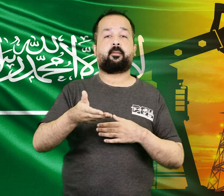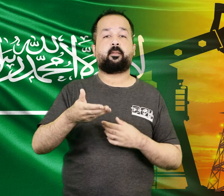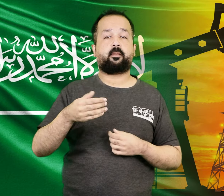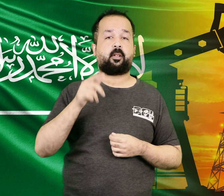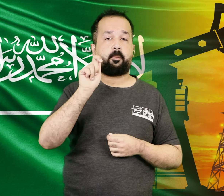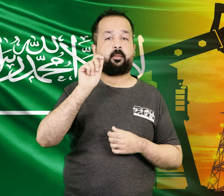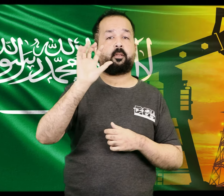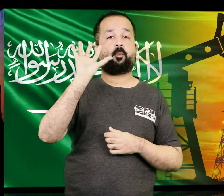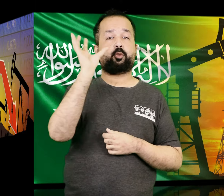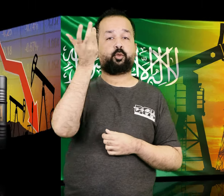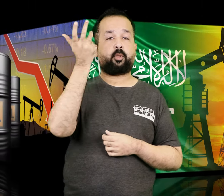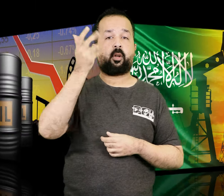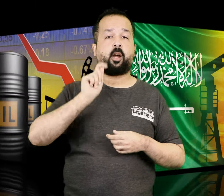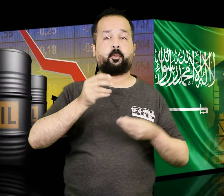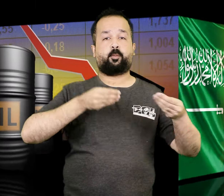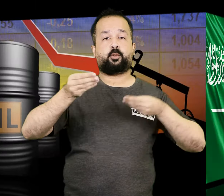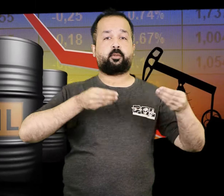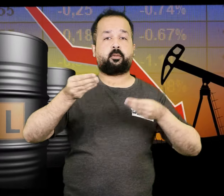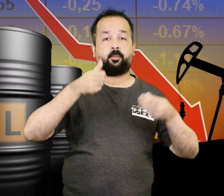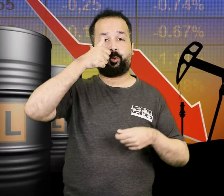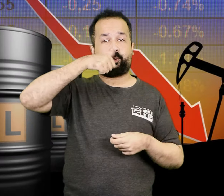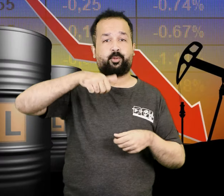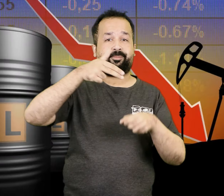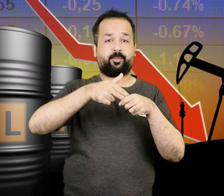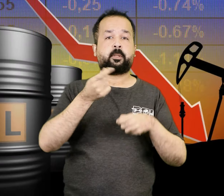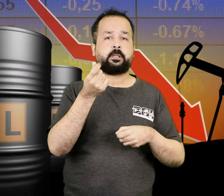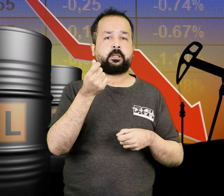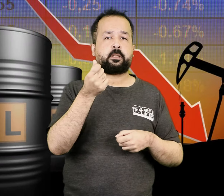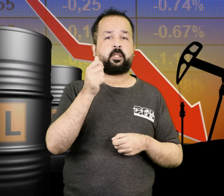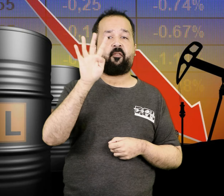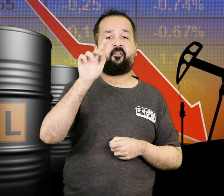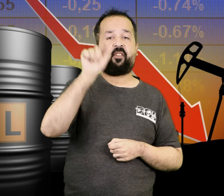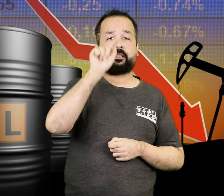After that, there was a 4% drop in the price of crude oil on the global market.